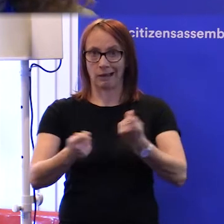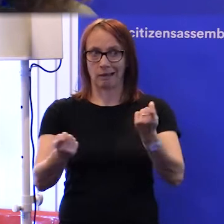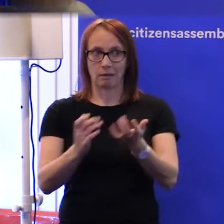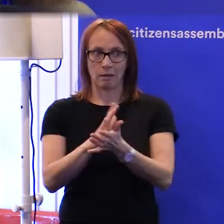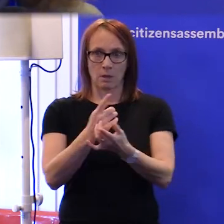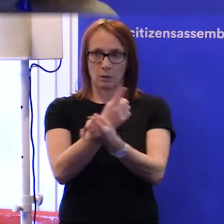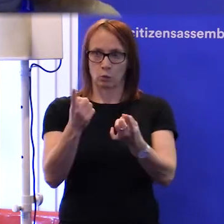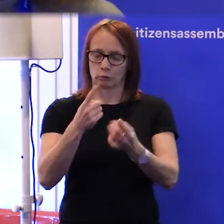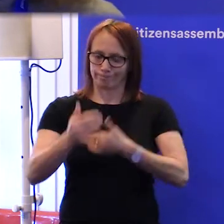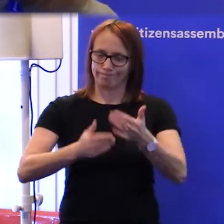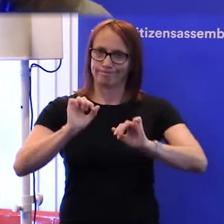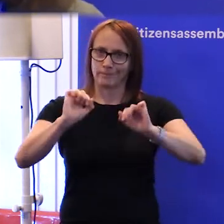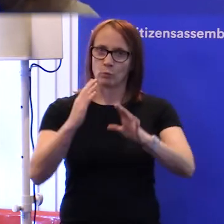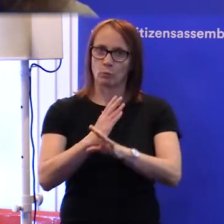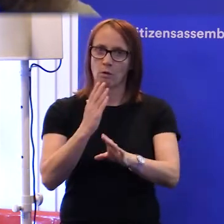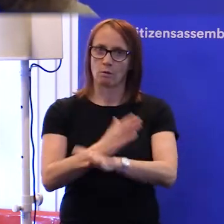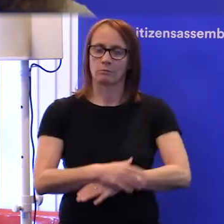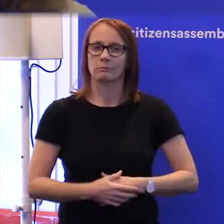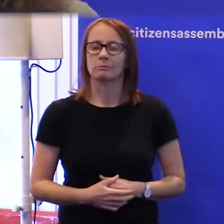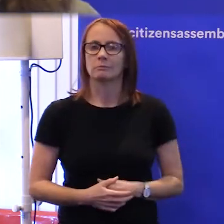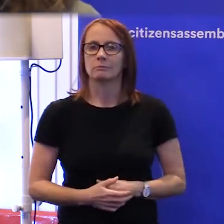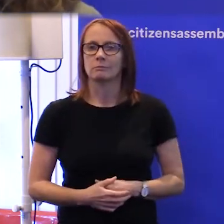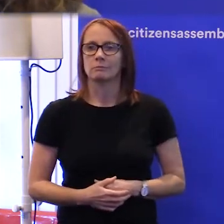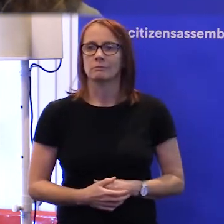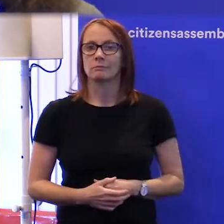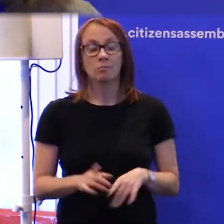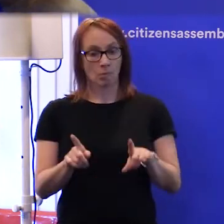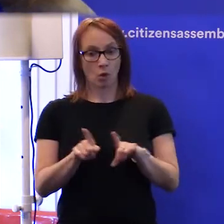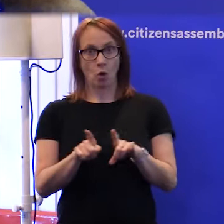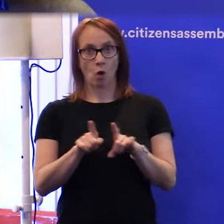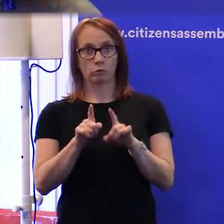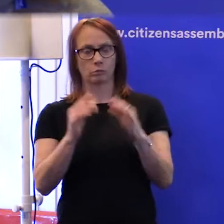to diligently carry out your work and also that it is run to the highest